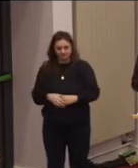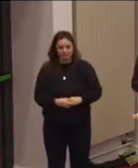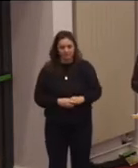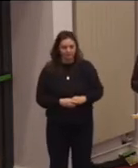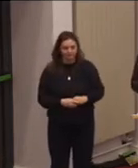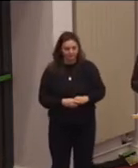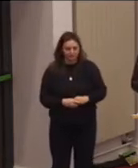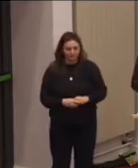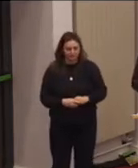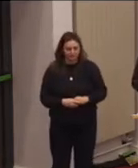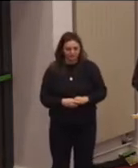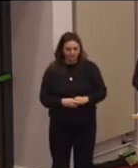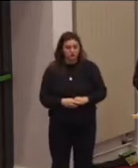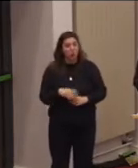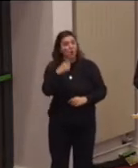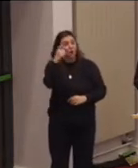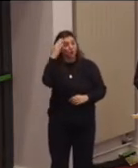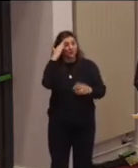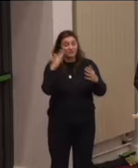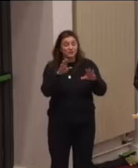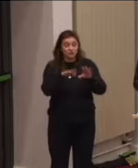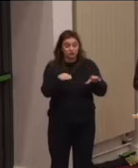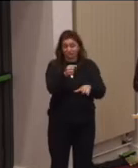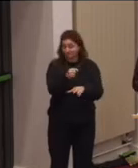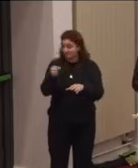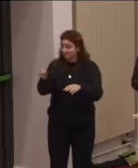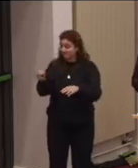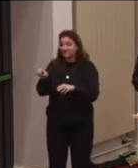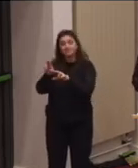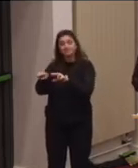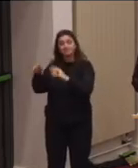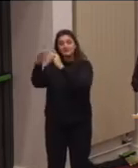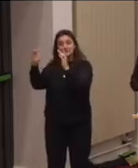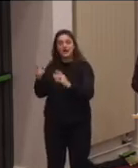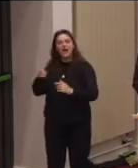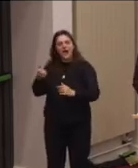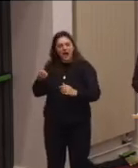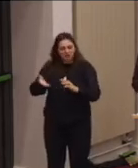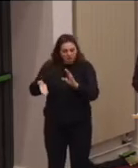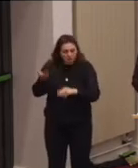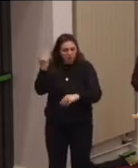by poor living conditions and extremely high rates of violence and abuse, such as forced